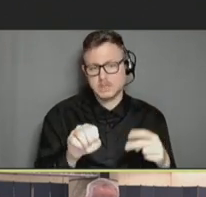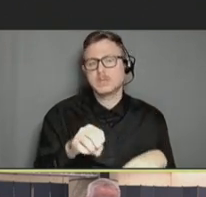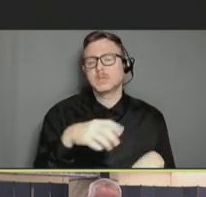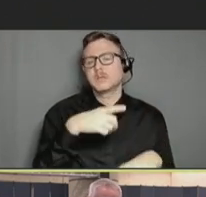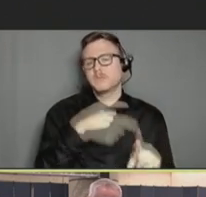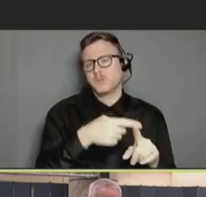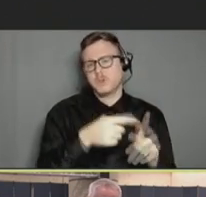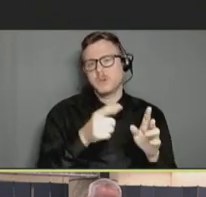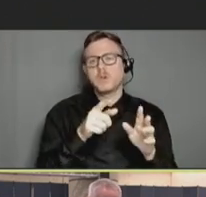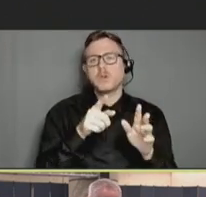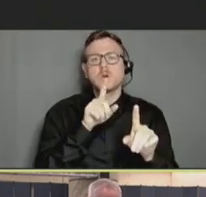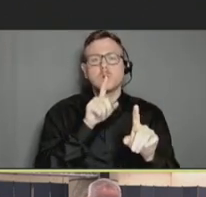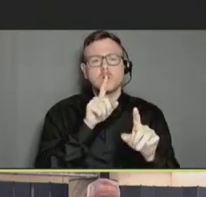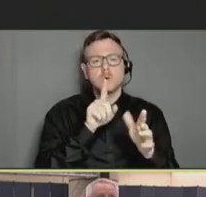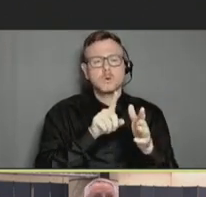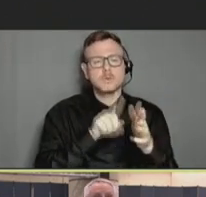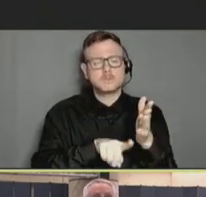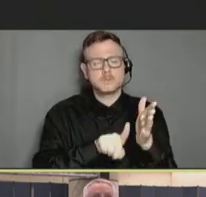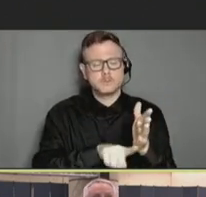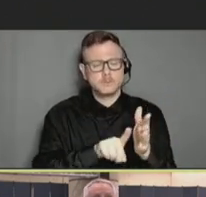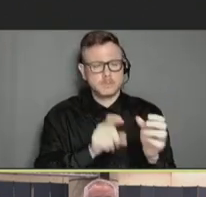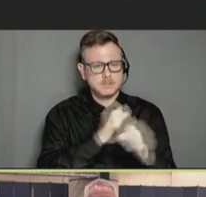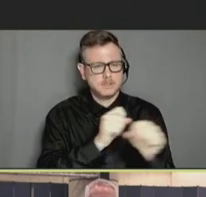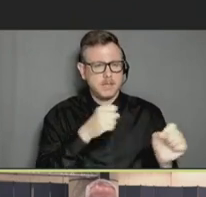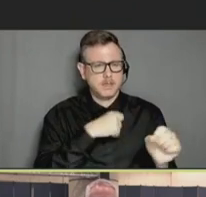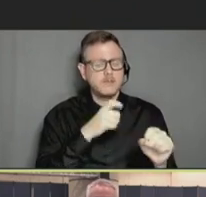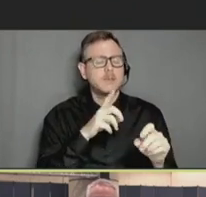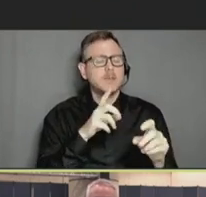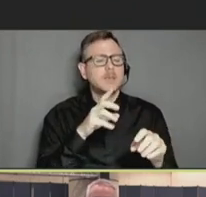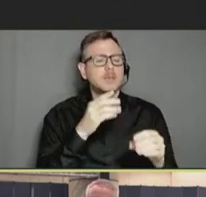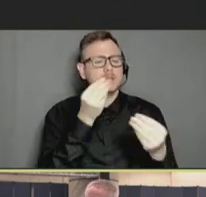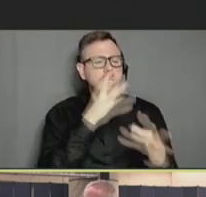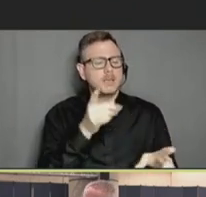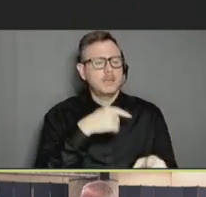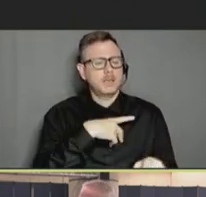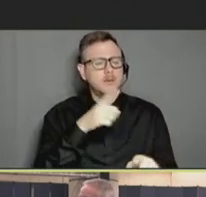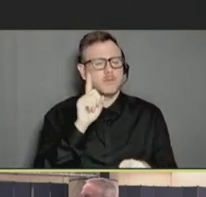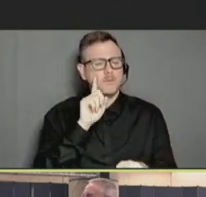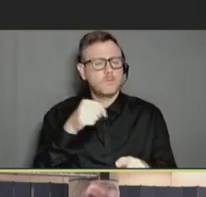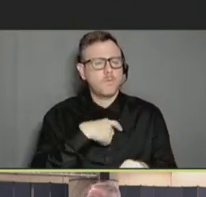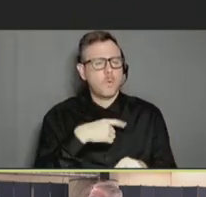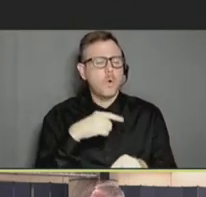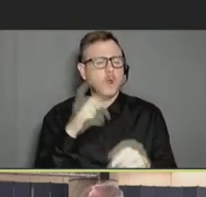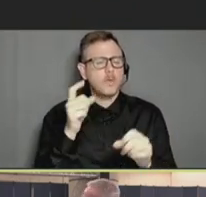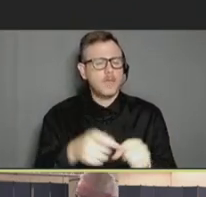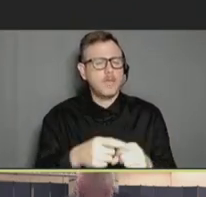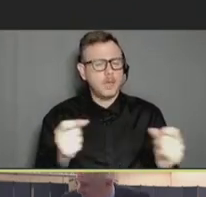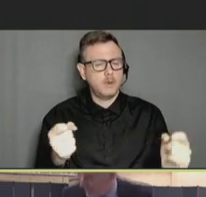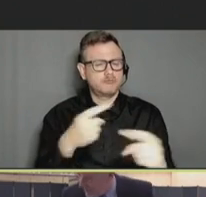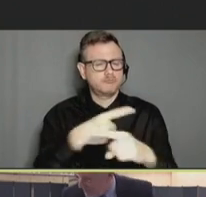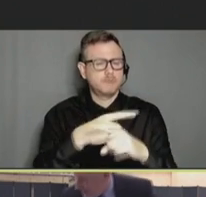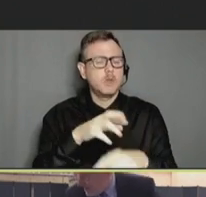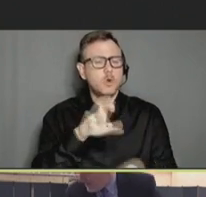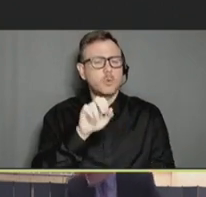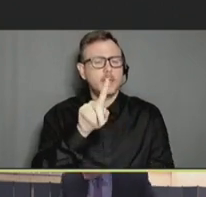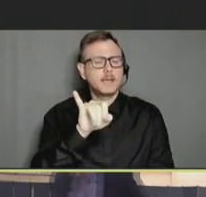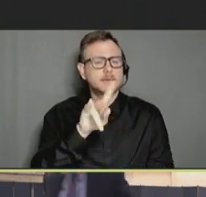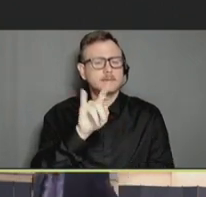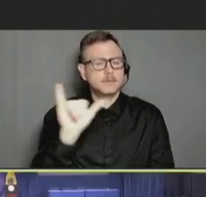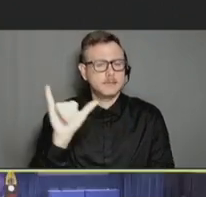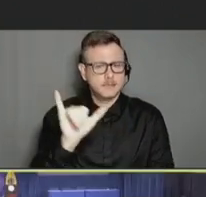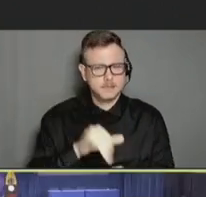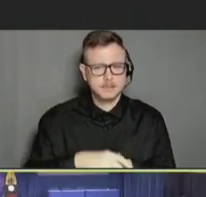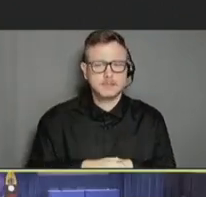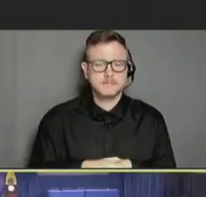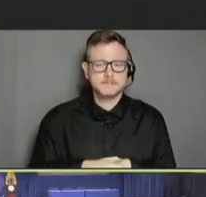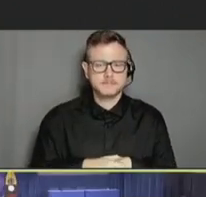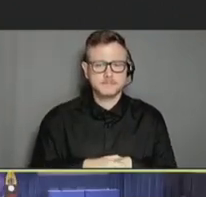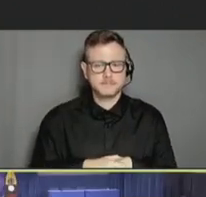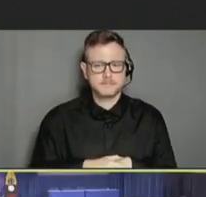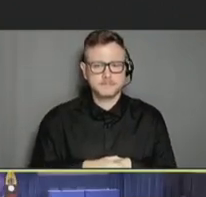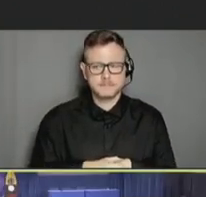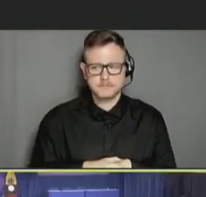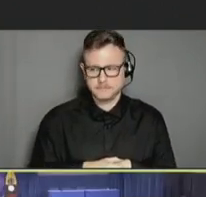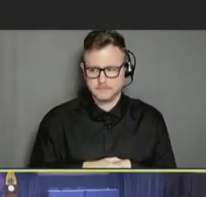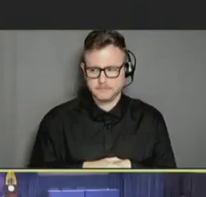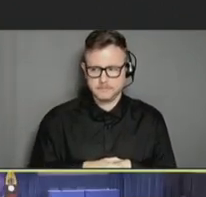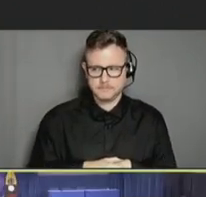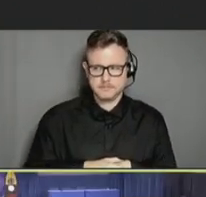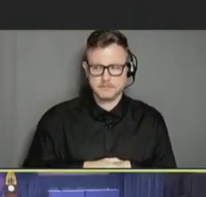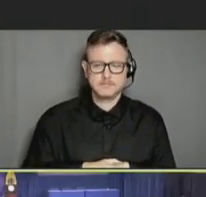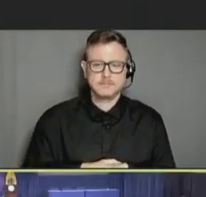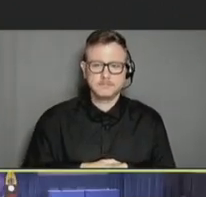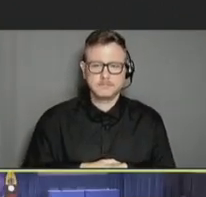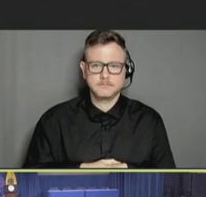on reactogenicity. If you'll give me a moment to come to the podium.